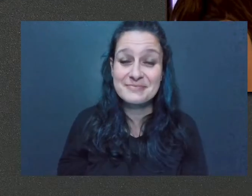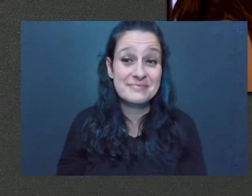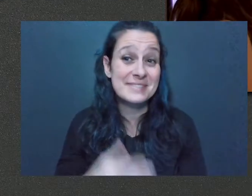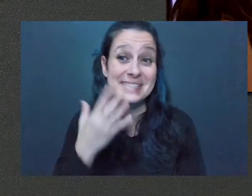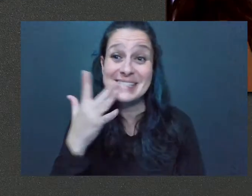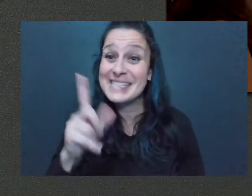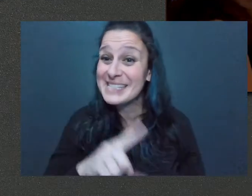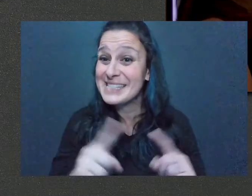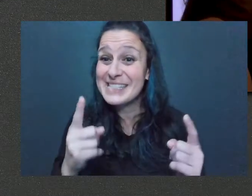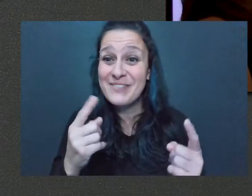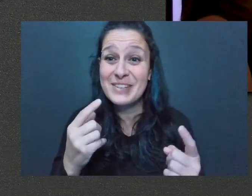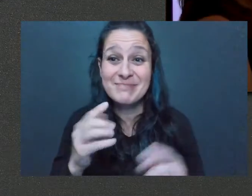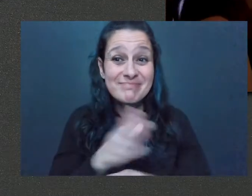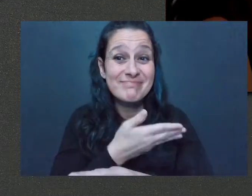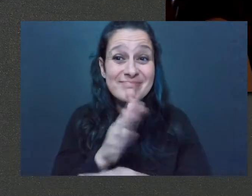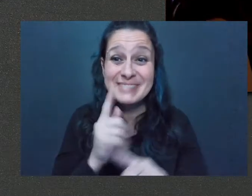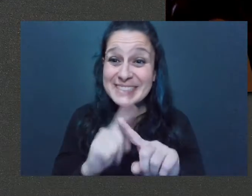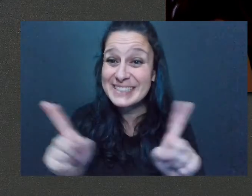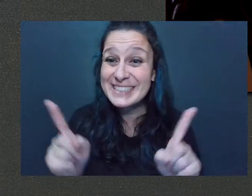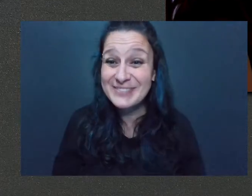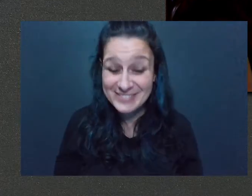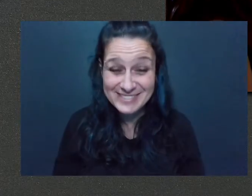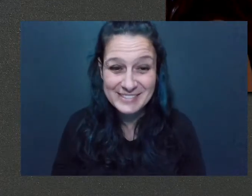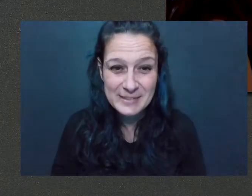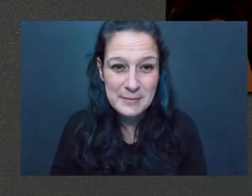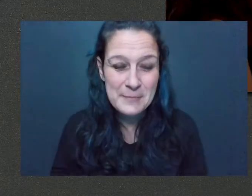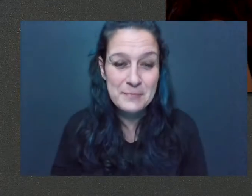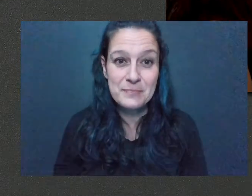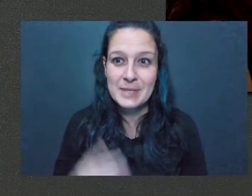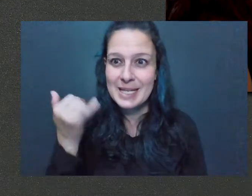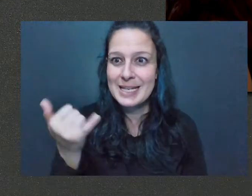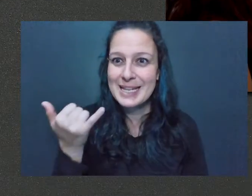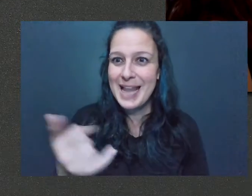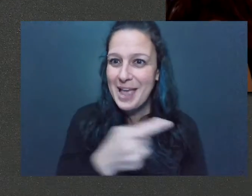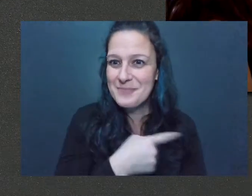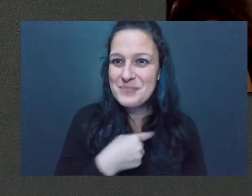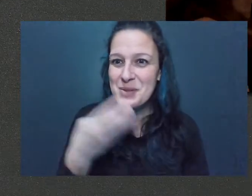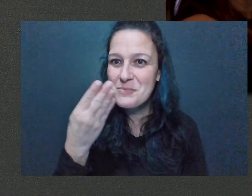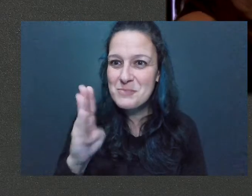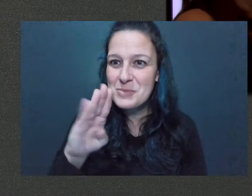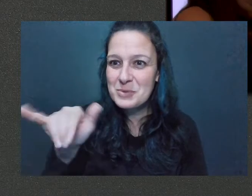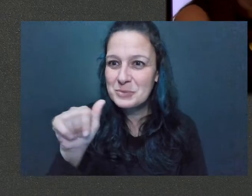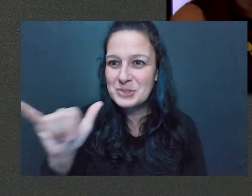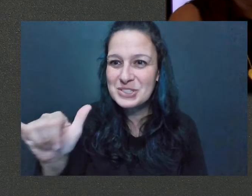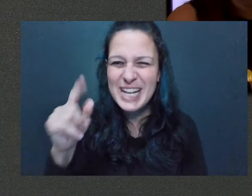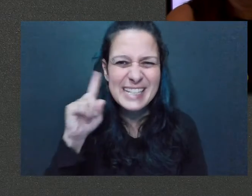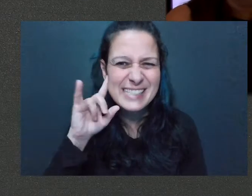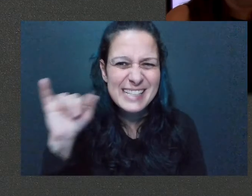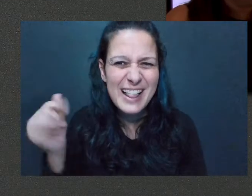He's singing a different song, isn't he? Now the blue jay.